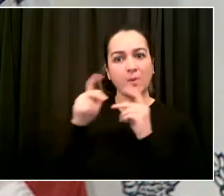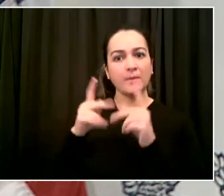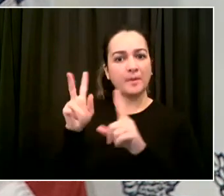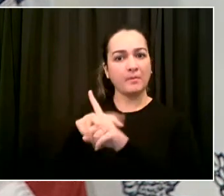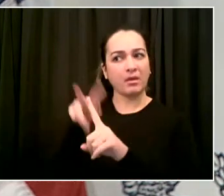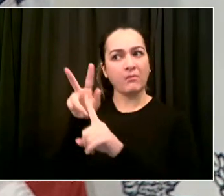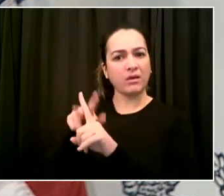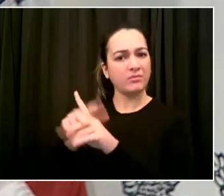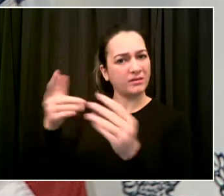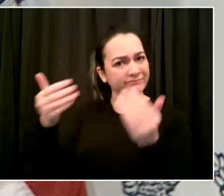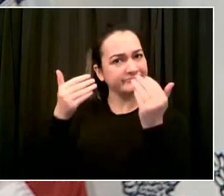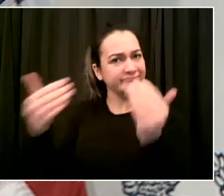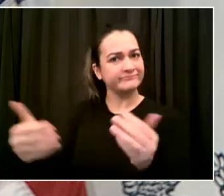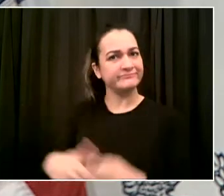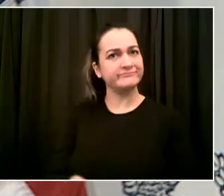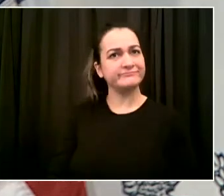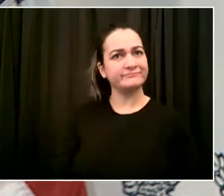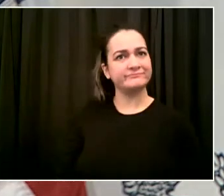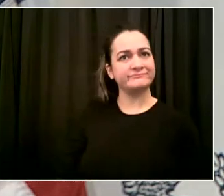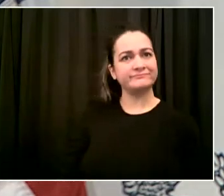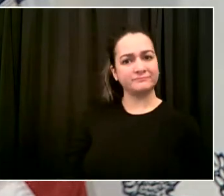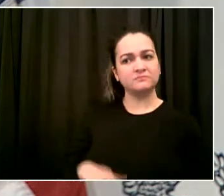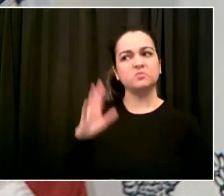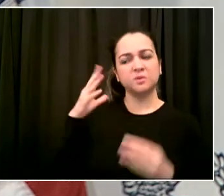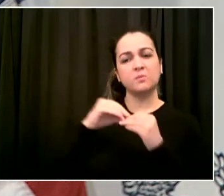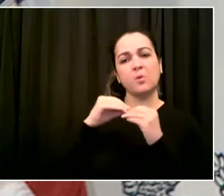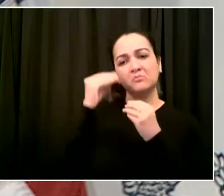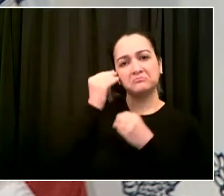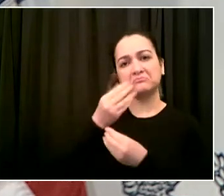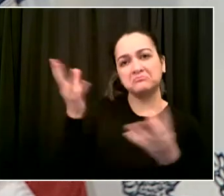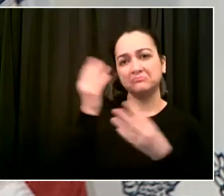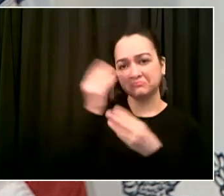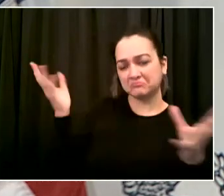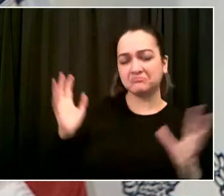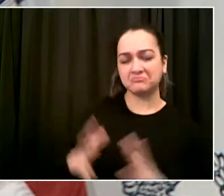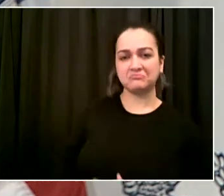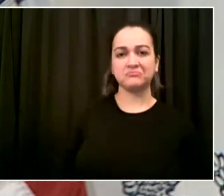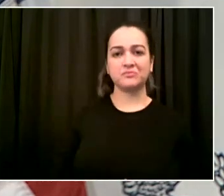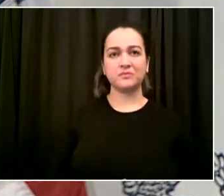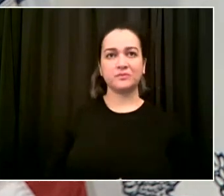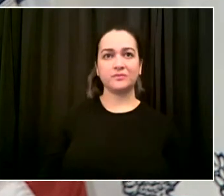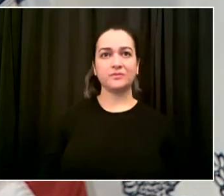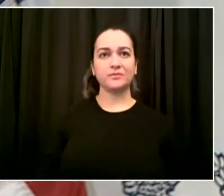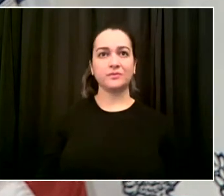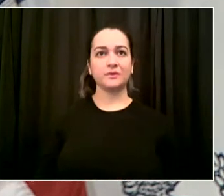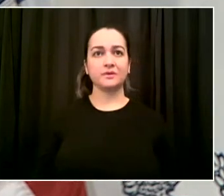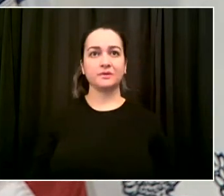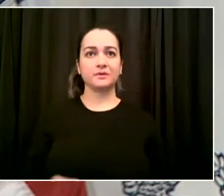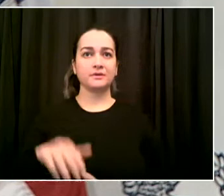FROM ME, YES YOU WILL BEBE APPPPINLY FOR THE OPPORTUNITY FOR KIDS TO BE IN THE GIFTED AND TALENTED PROGRAMS AND WE WILL GIVE AAN UPDATE TO PEOPLE SOON.